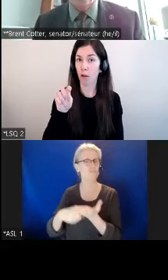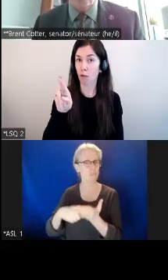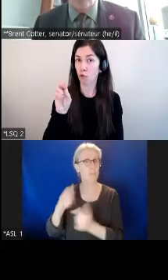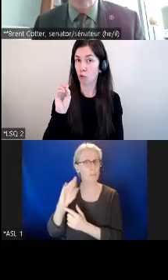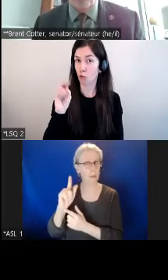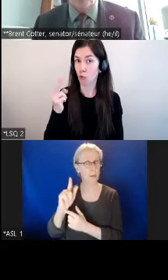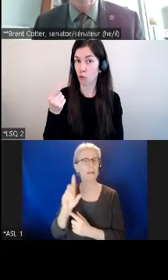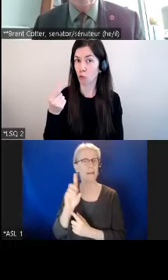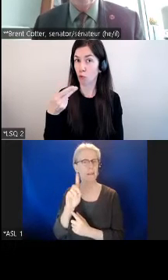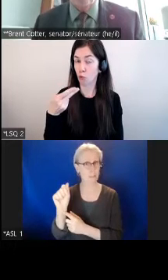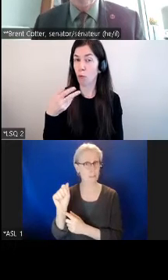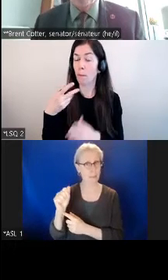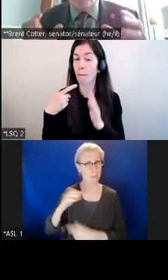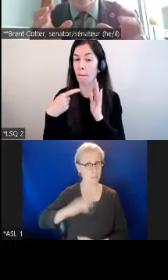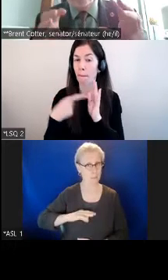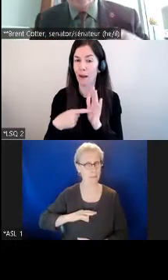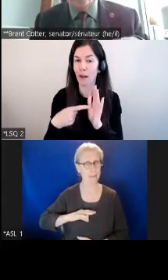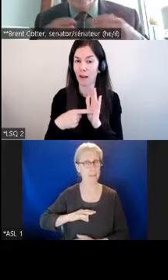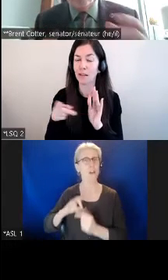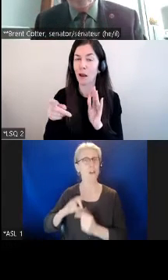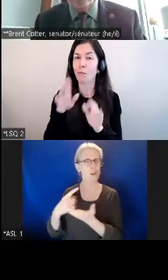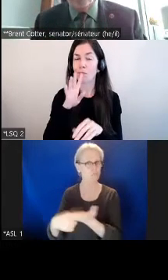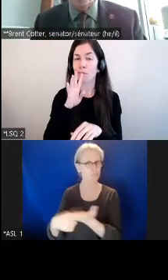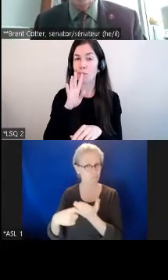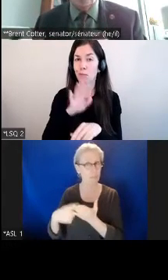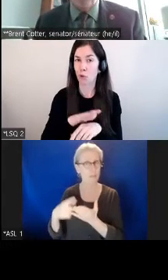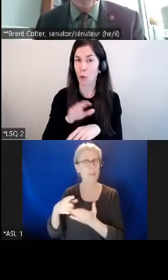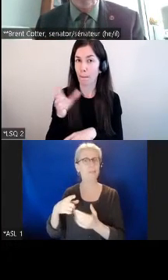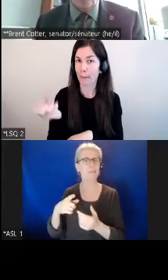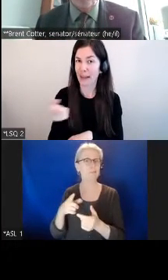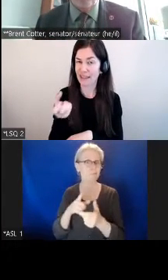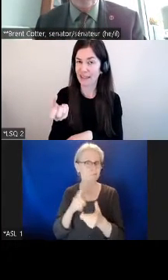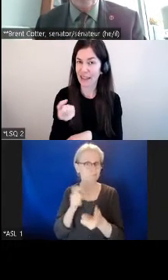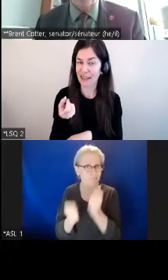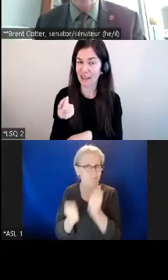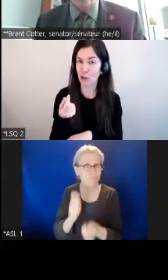TO THE HOUSE OF COMMONS. IT HAS TO GO THROUGH A PROCESS THERE AND THEN GO TO THE SENATE.